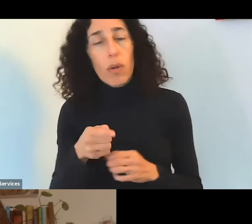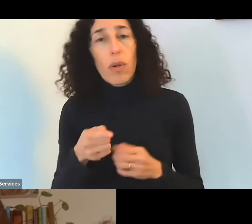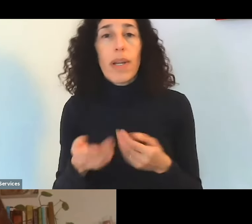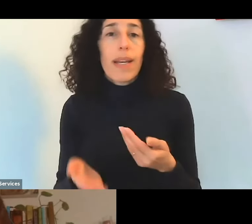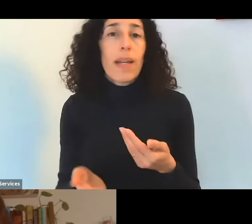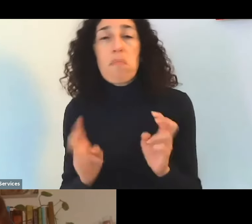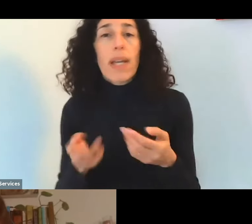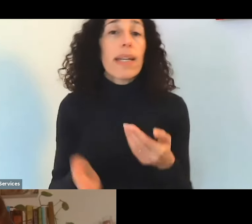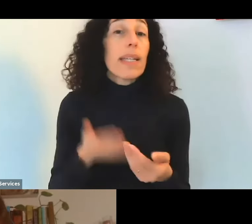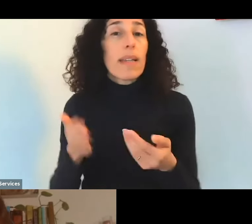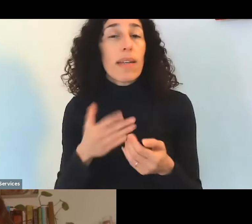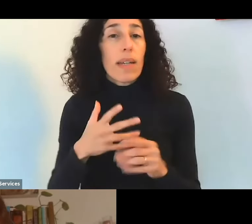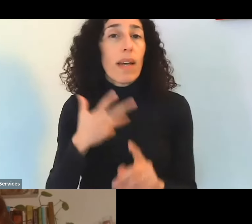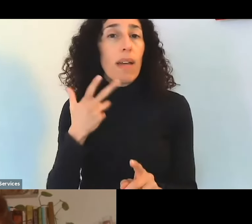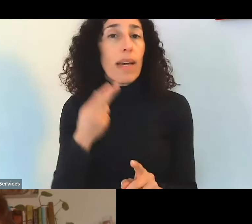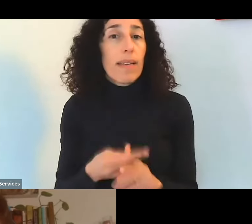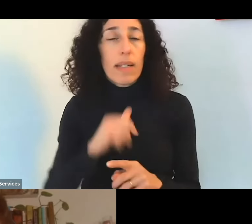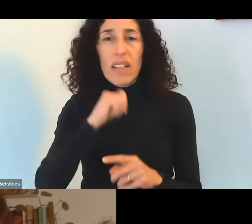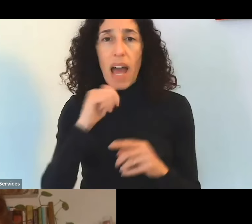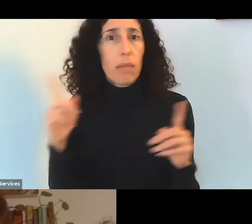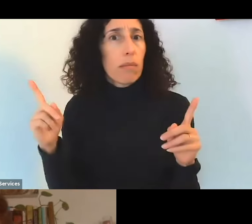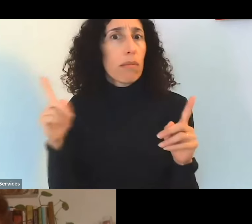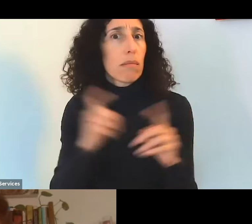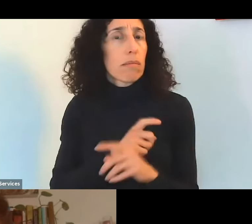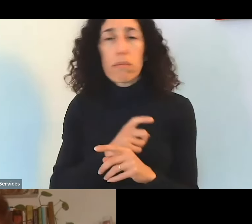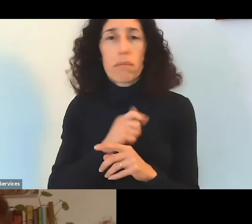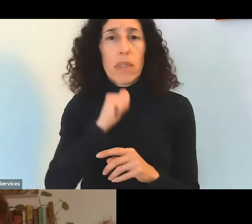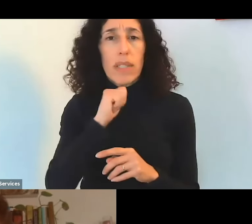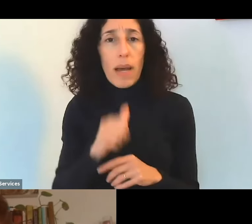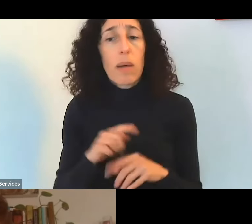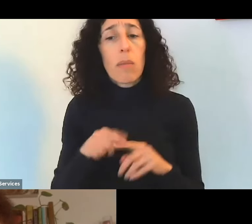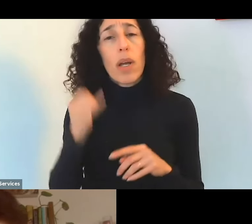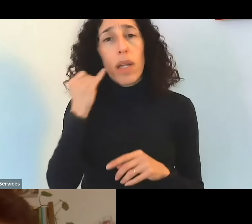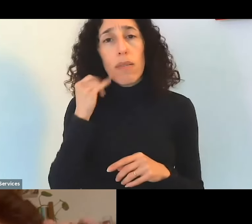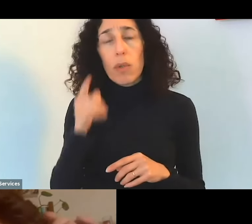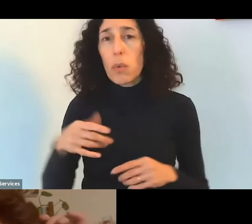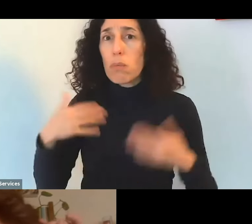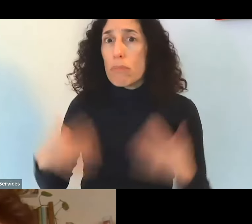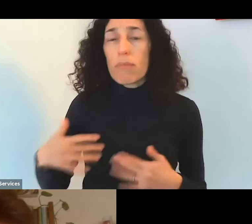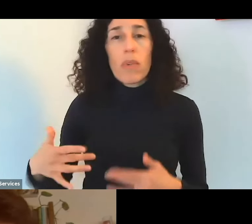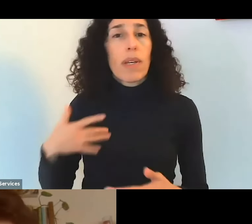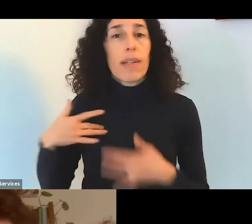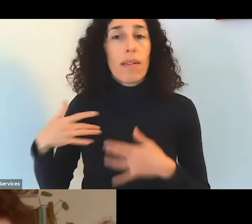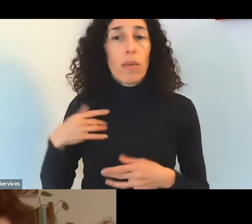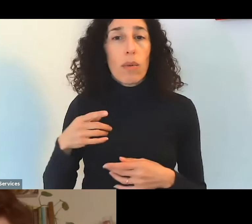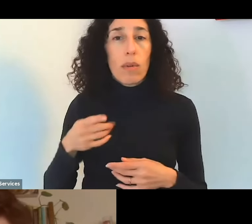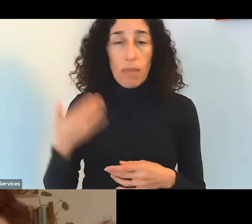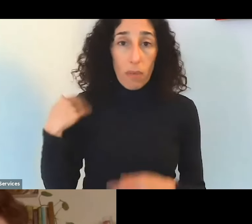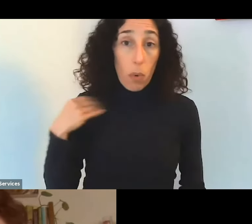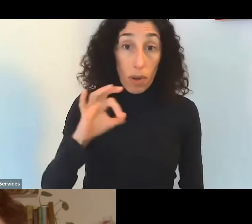The ingredients for both Pfizer and Moderna I can share with you. But unless you know exactly what component you were reacting to, it will be hard to tell. Generally it doesn't contain eggs, latex, it doesn't contain preservatives. So general allergies don't tend to have reactions with these vaccines. But if you had reactions to a vaccine before, I would say you should probably check with your provider and if you don't have a provider, please call 311